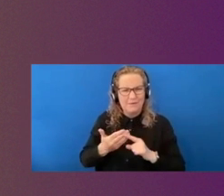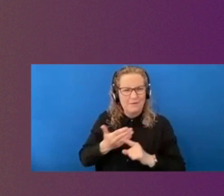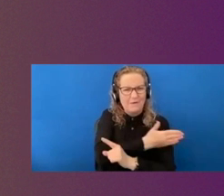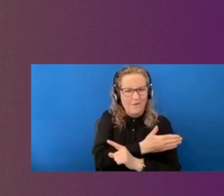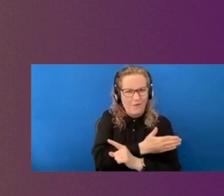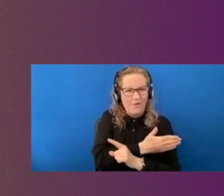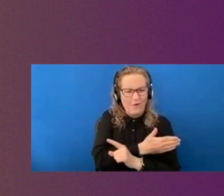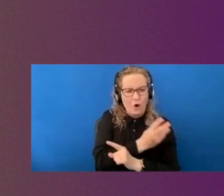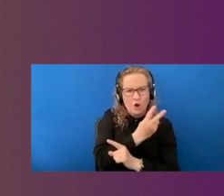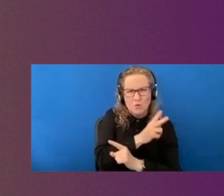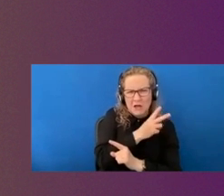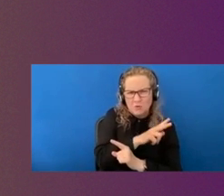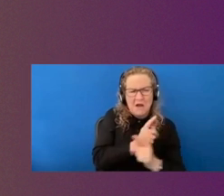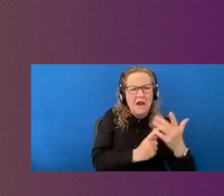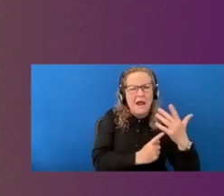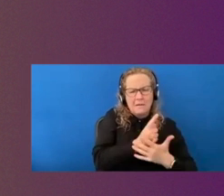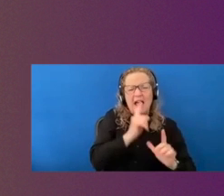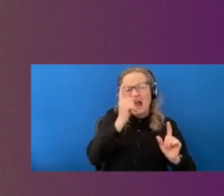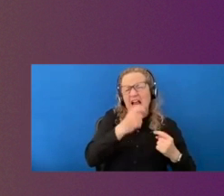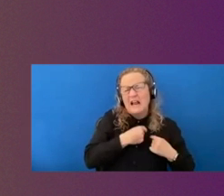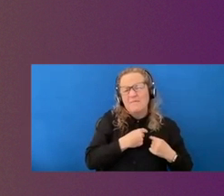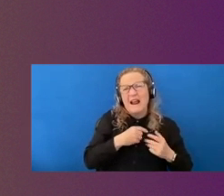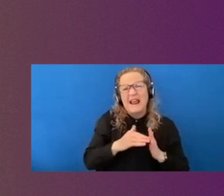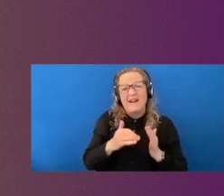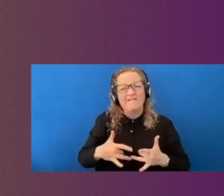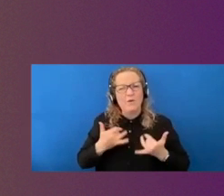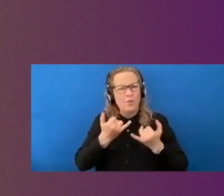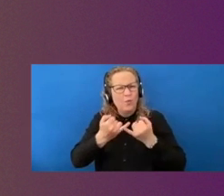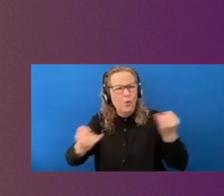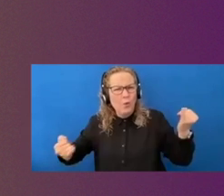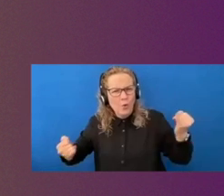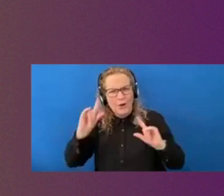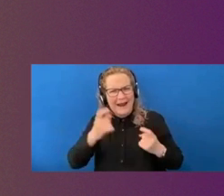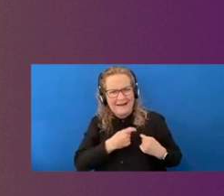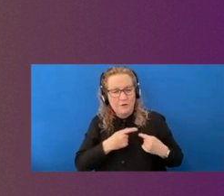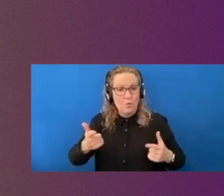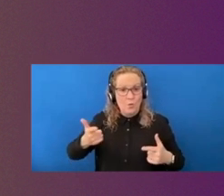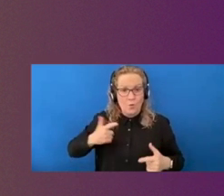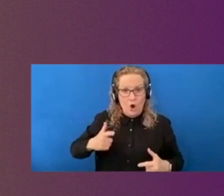when all of this happened and I think that stems so much from the expectation to return to normal